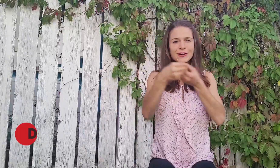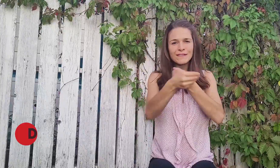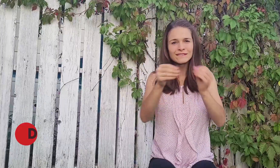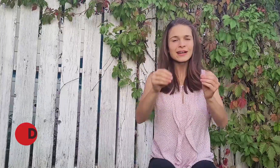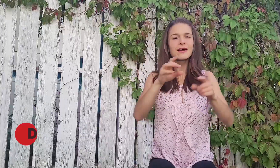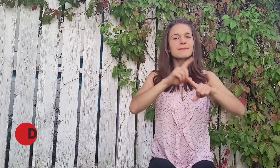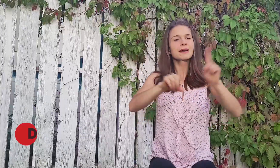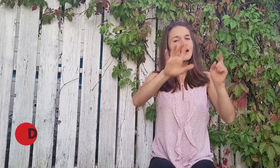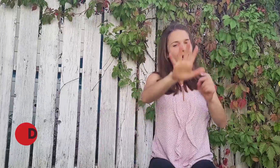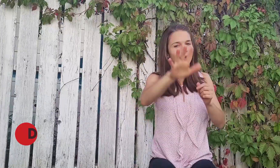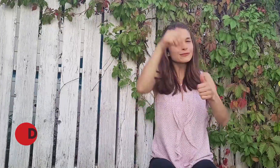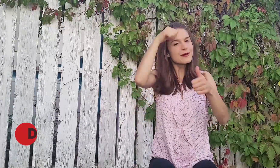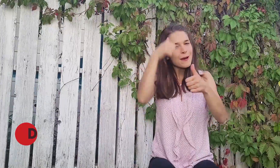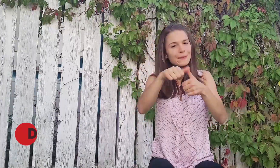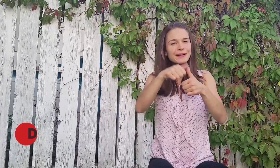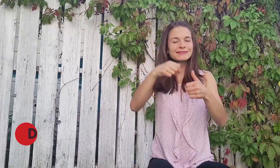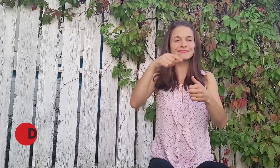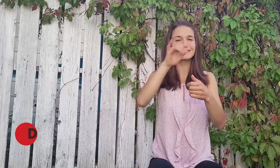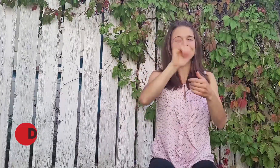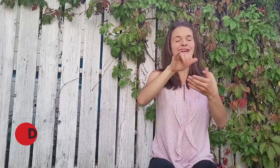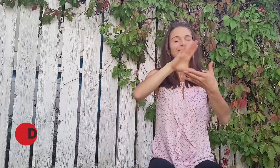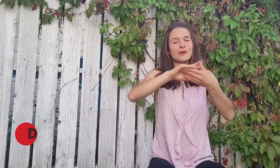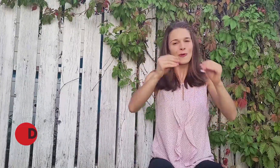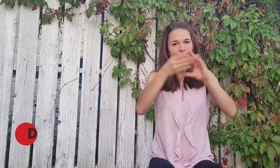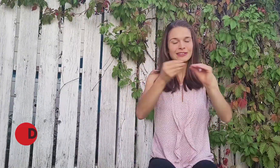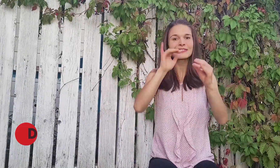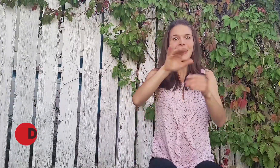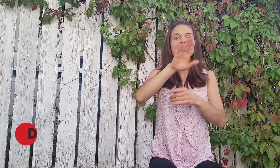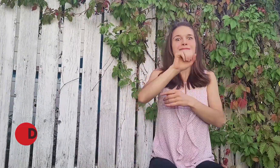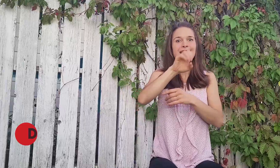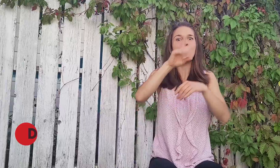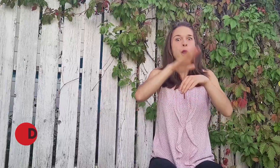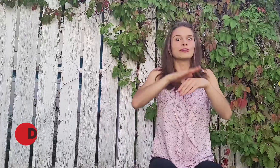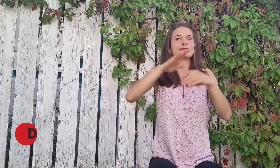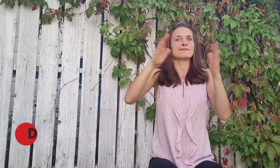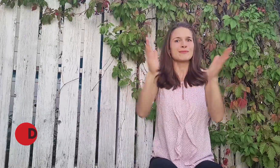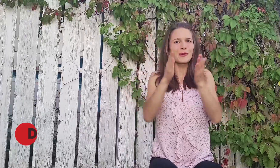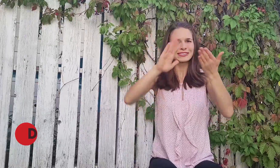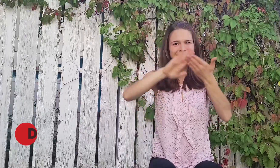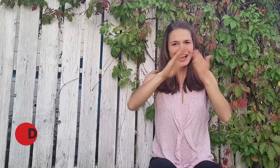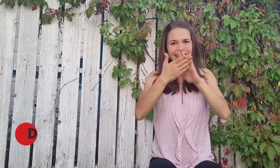information at the doctor’s office. We have to remember this film is just a